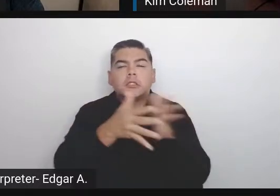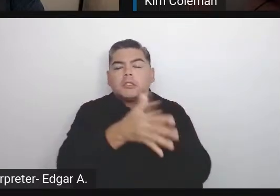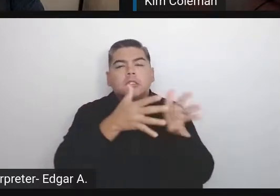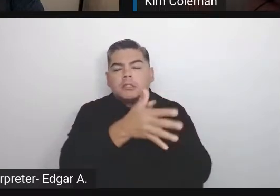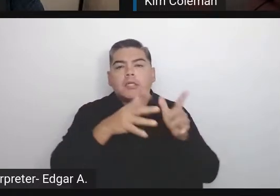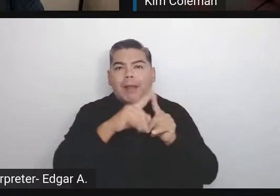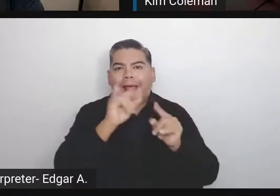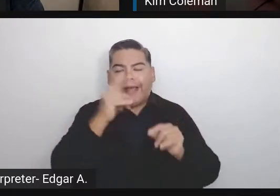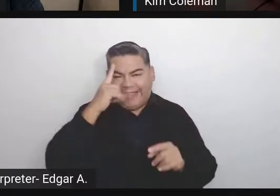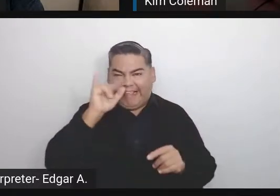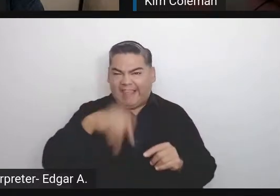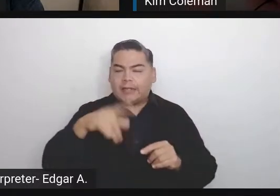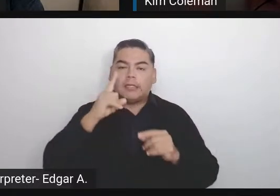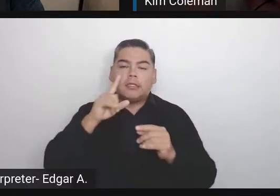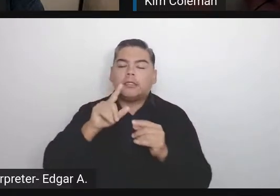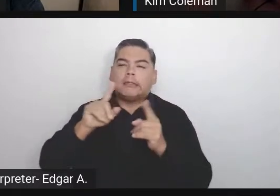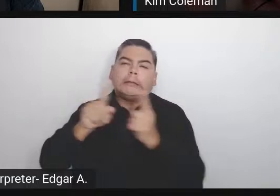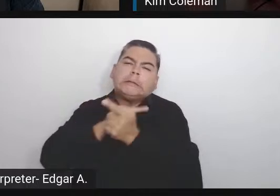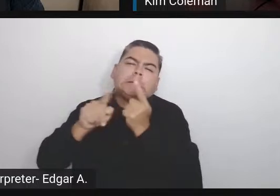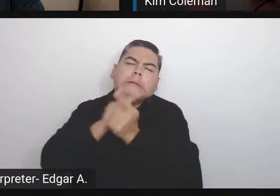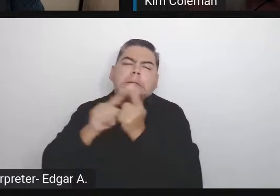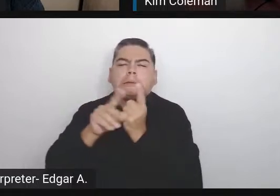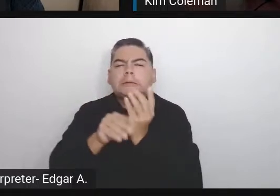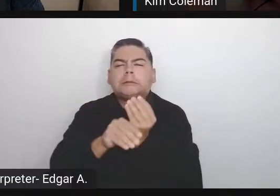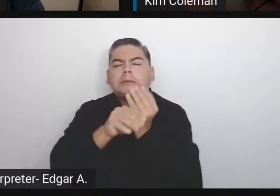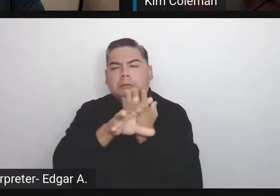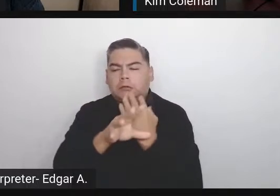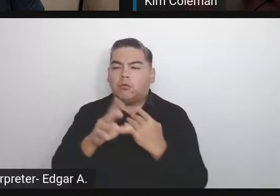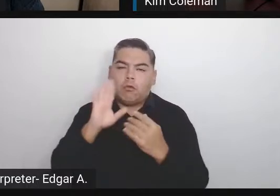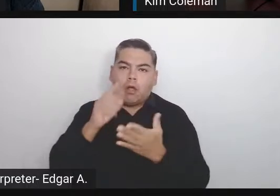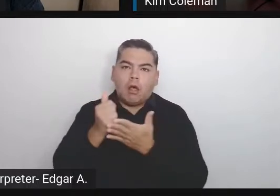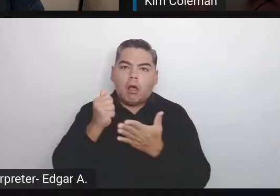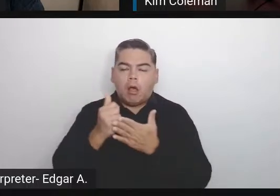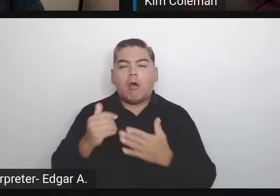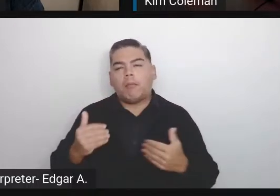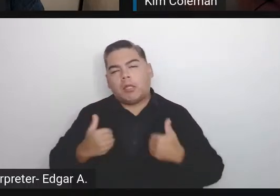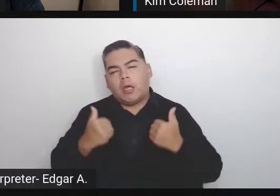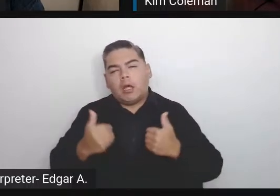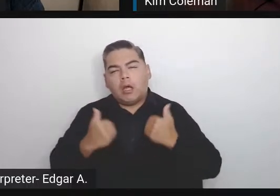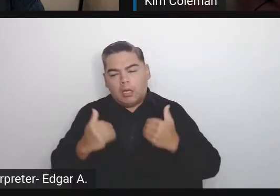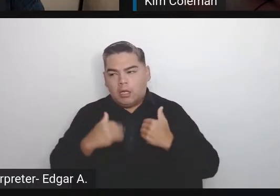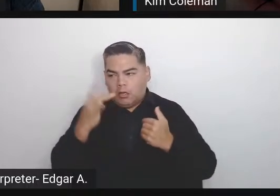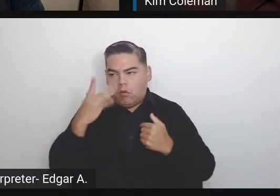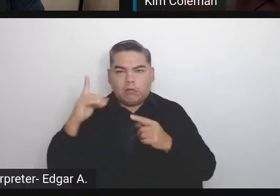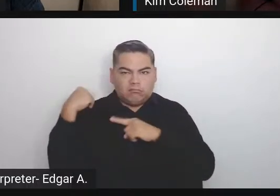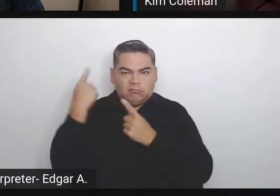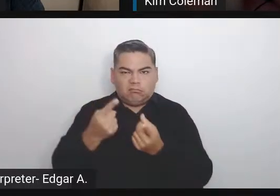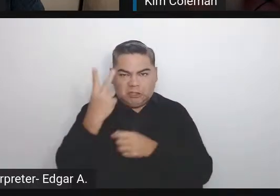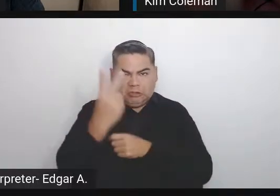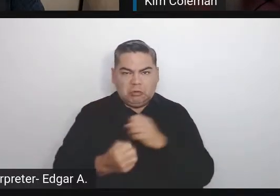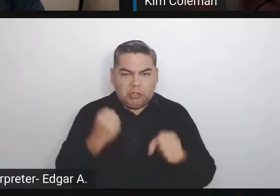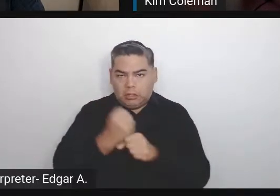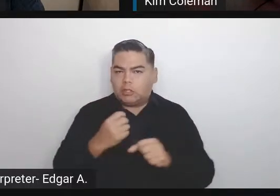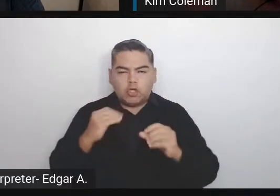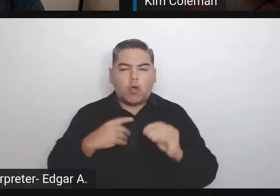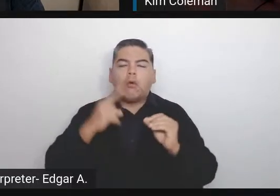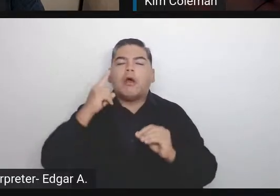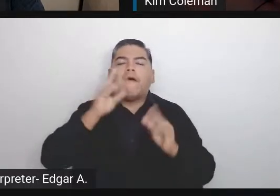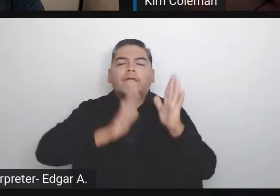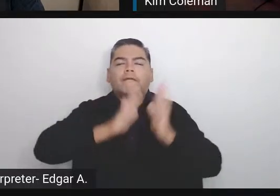guess that is a way to meet some people and get to know things but I think the return of in person work camps will really help